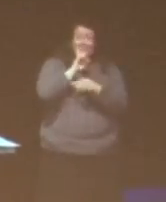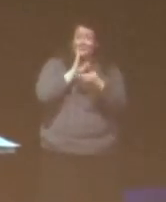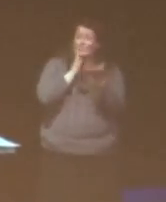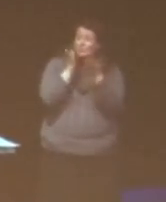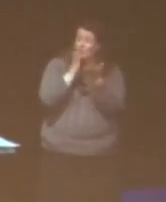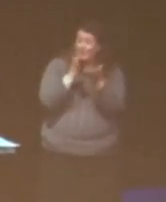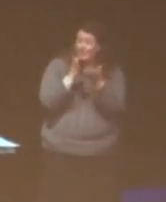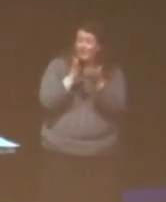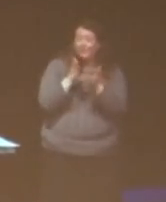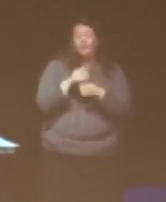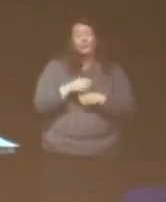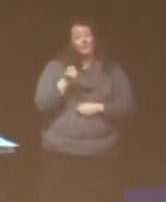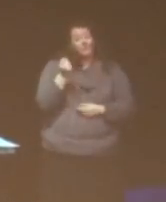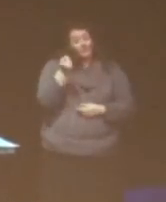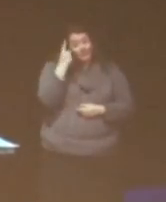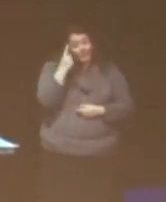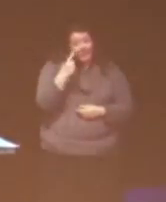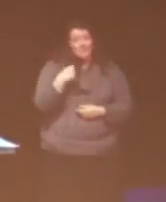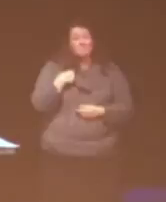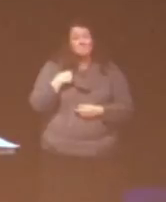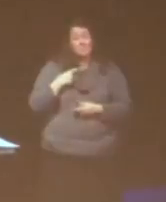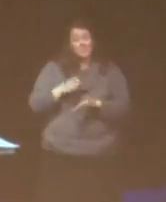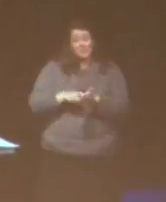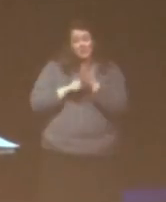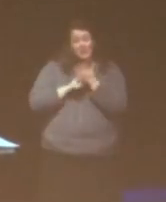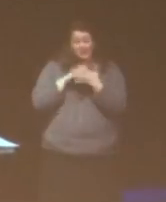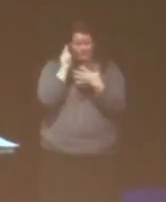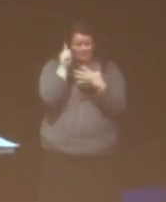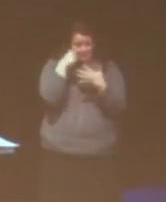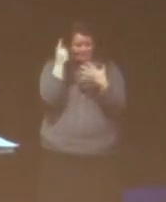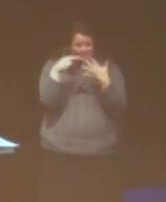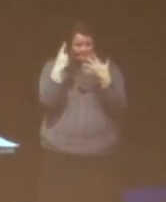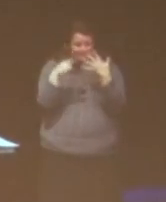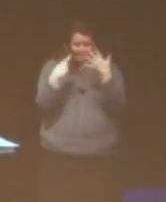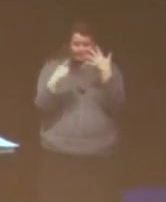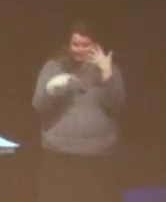for this evening. I wanted to thank office of disabilities for the Deaf services and there are